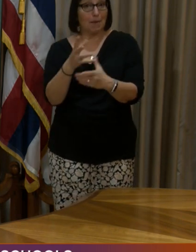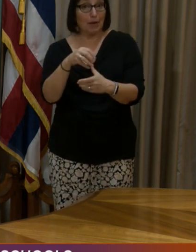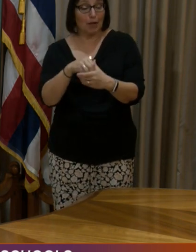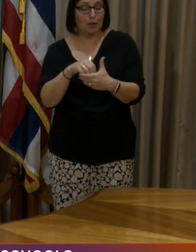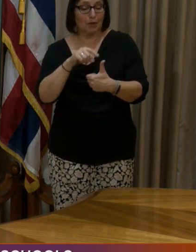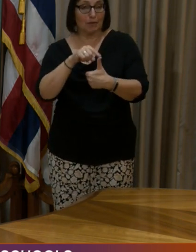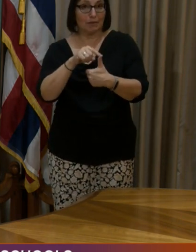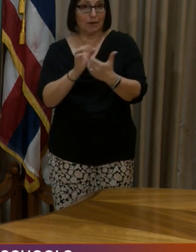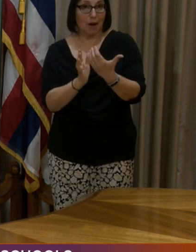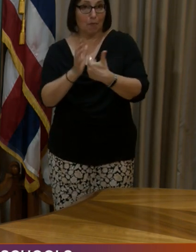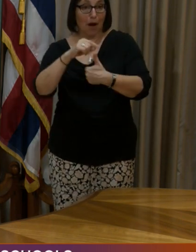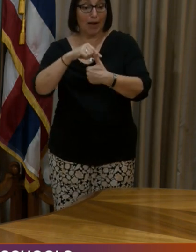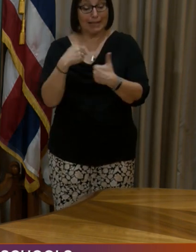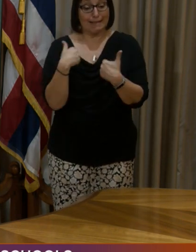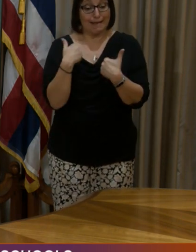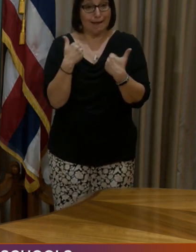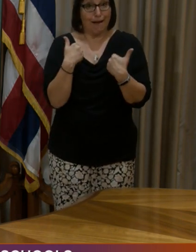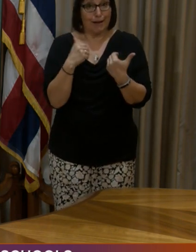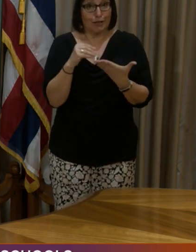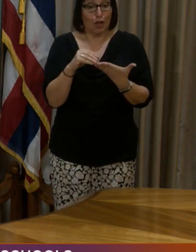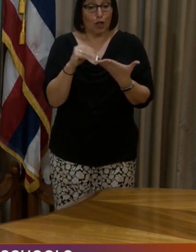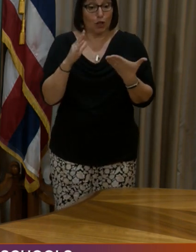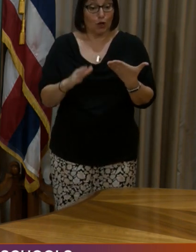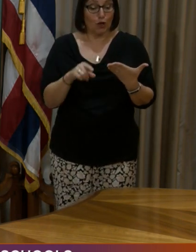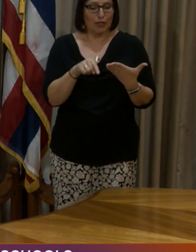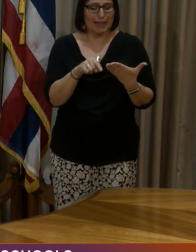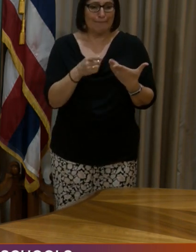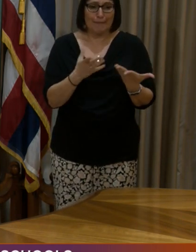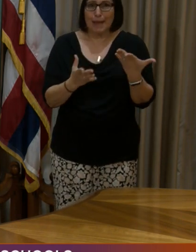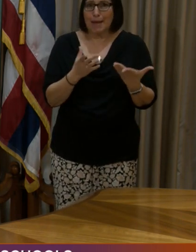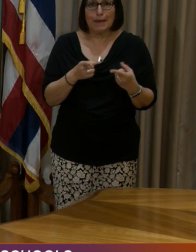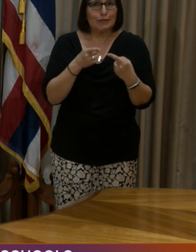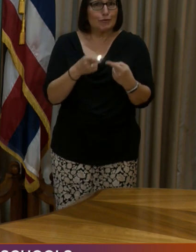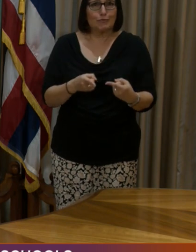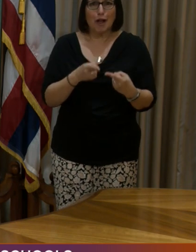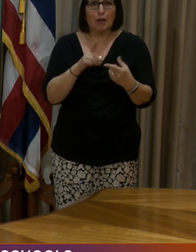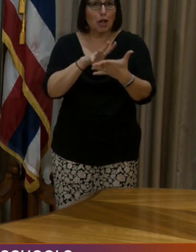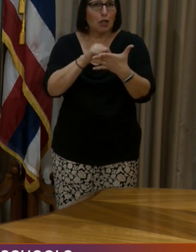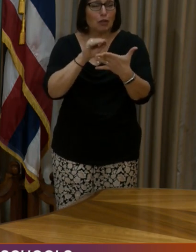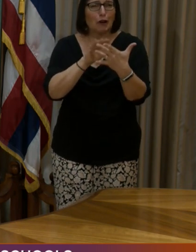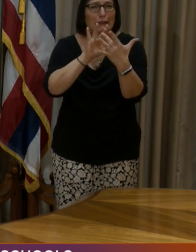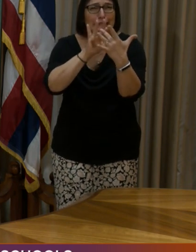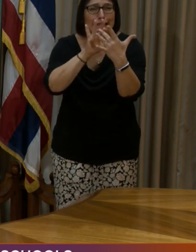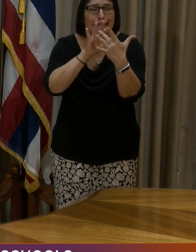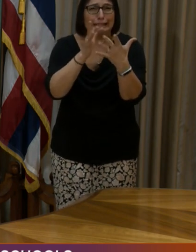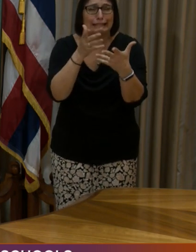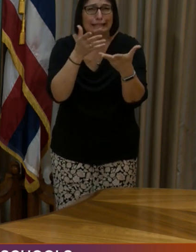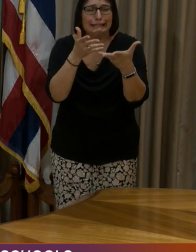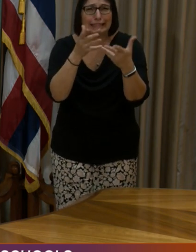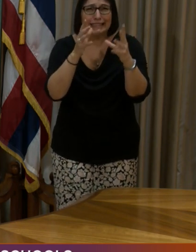INCREASE OF ON CAMPUS ACCESS INDIVIDUAL SCHOOL PLANS COULD INCLUDE FOR EXAMPLE PRIORITIZING OUR YOUNGEST LEARNERS WHO MAY BE